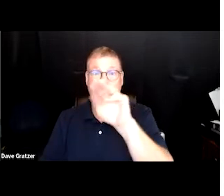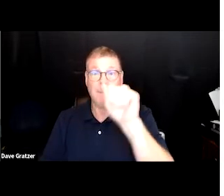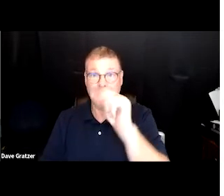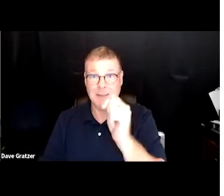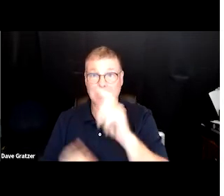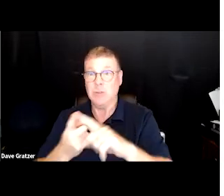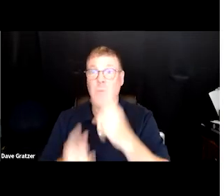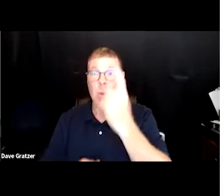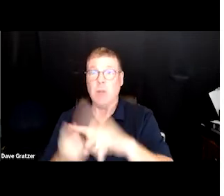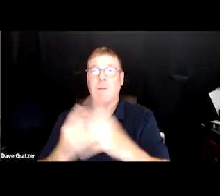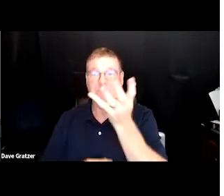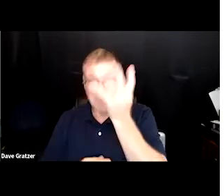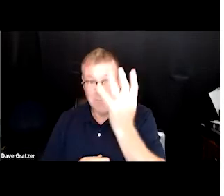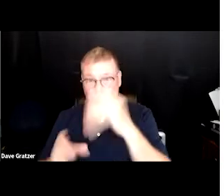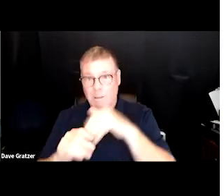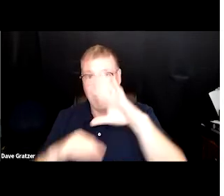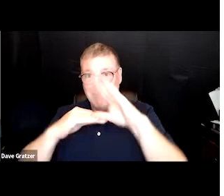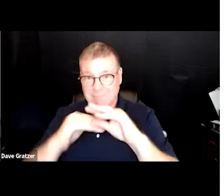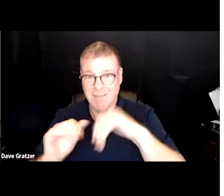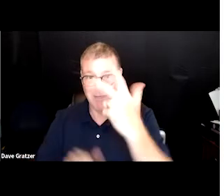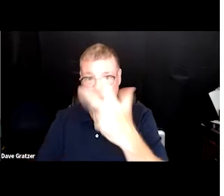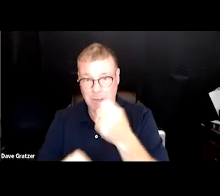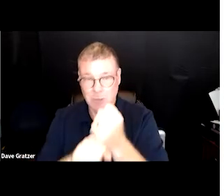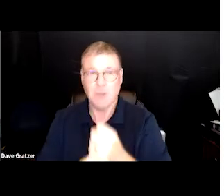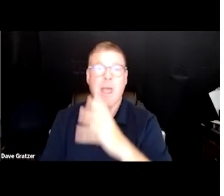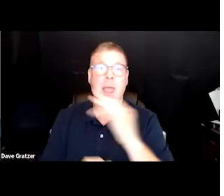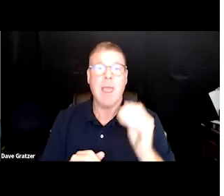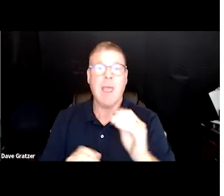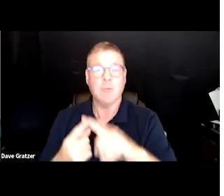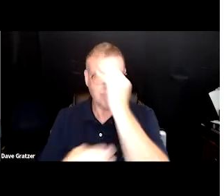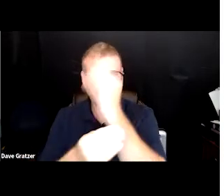and how we're able to do it, to convey the challenges with implementing